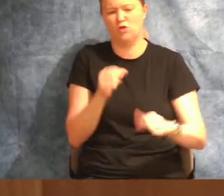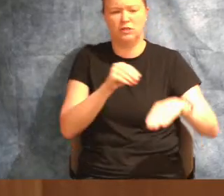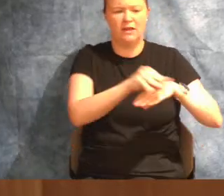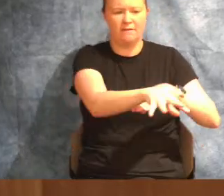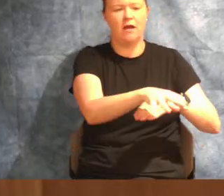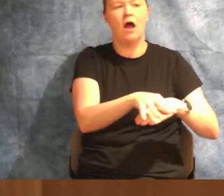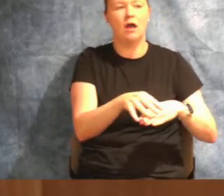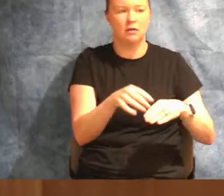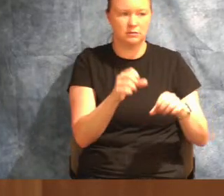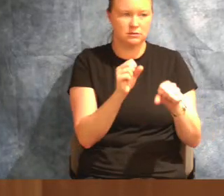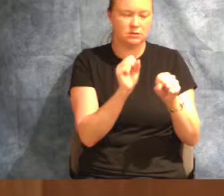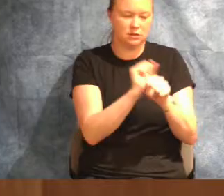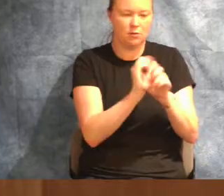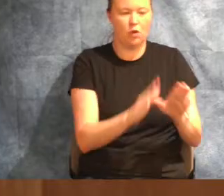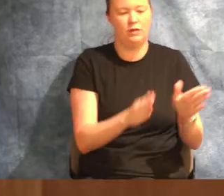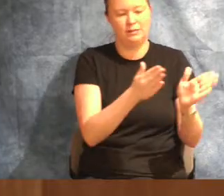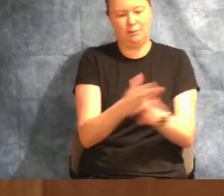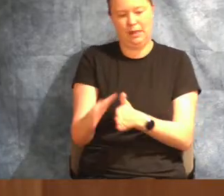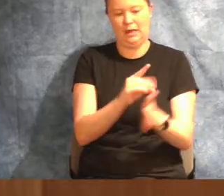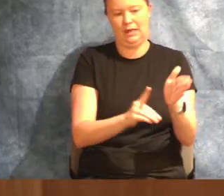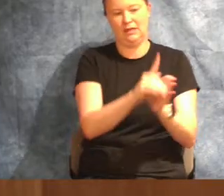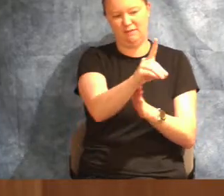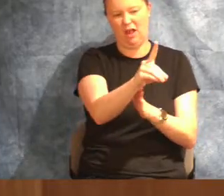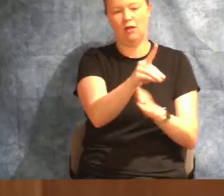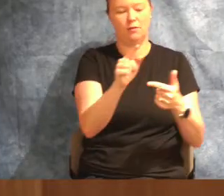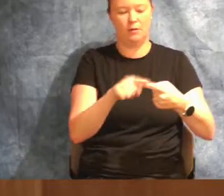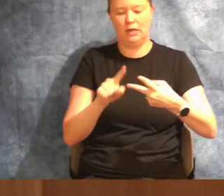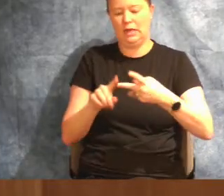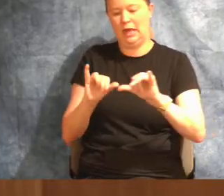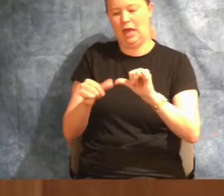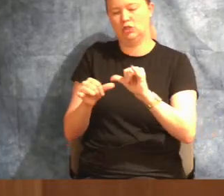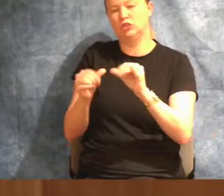Planning and Development, the field operations division, and then the Engineers department